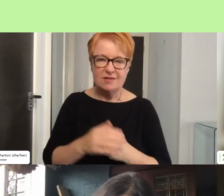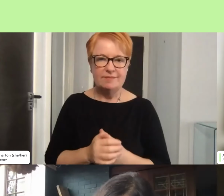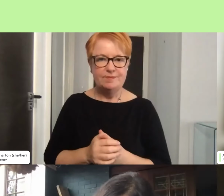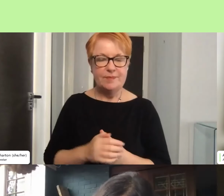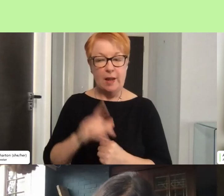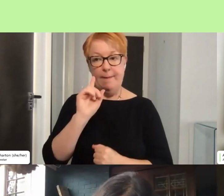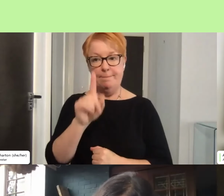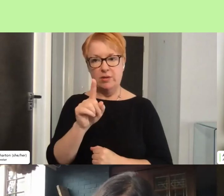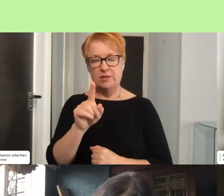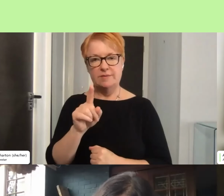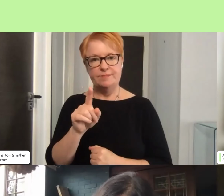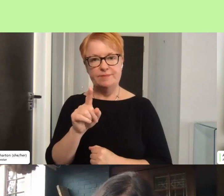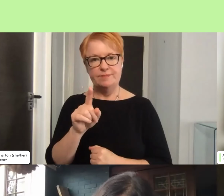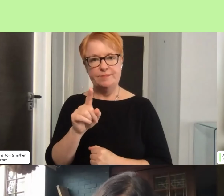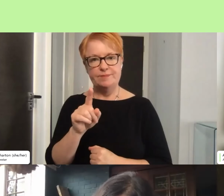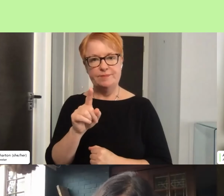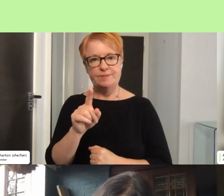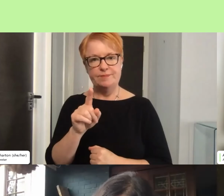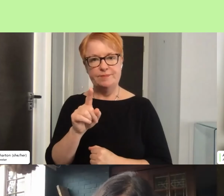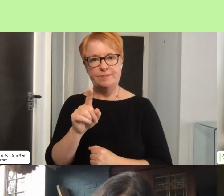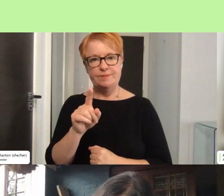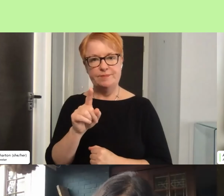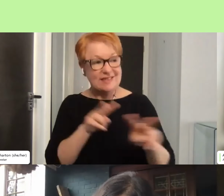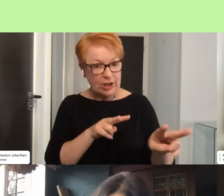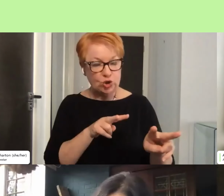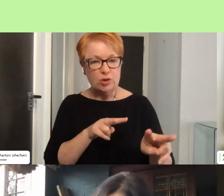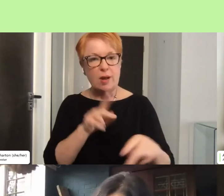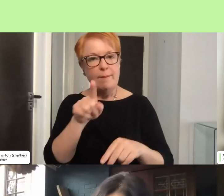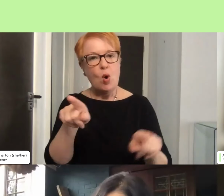attention and being attentive to and listening to the people who are there.